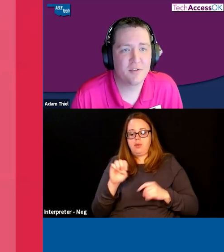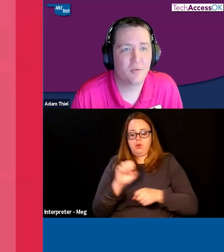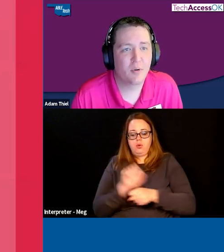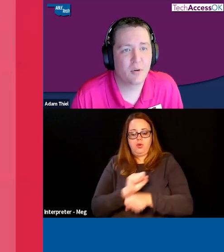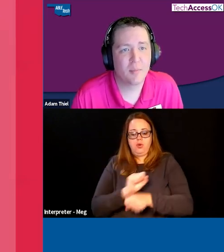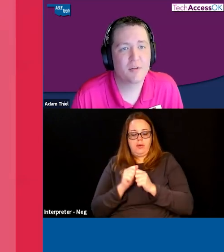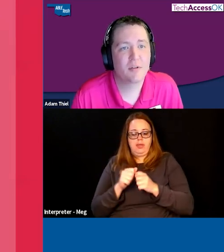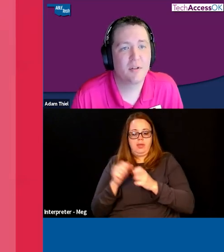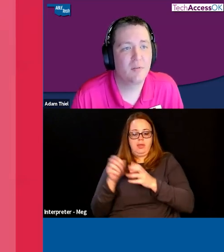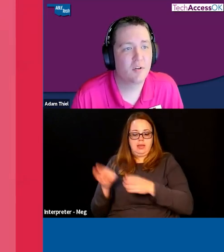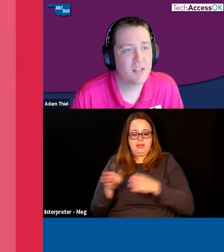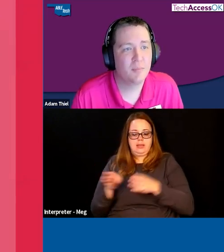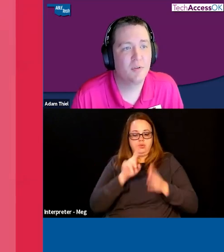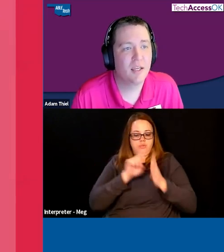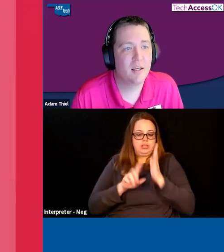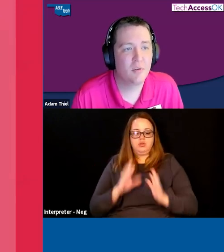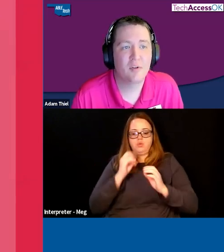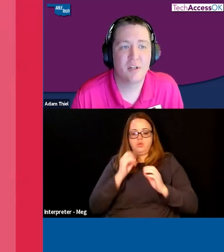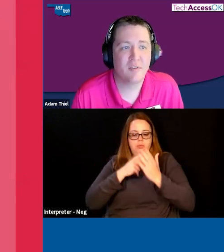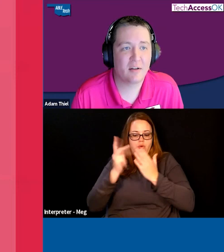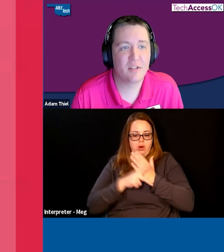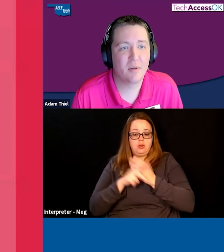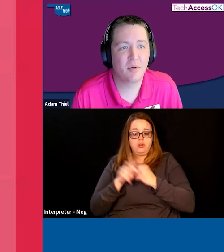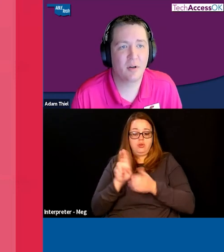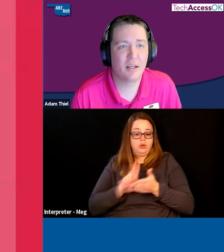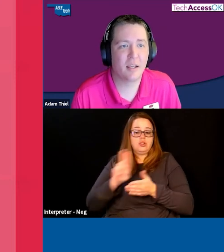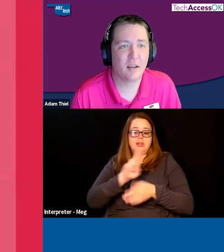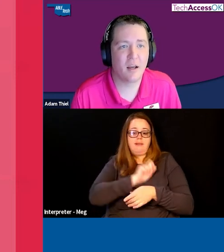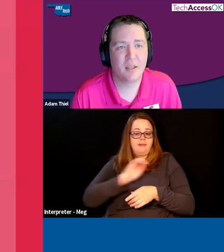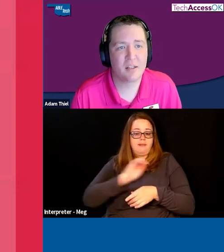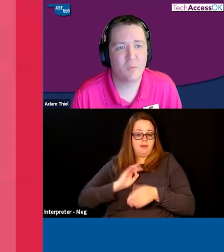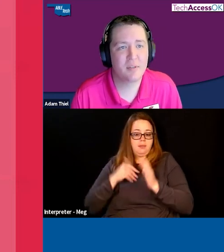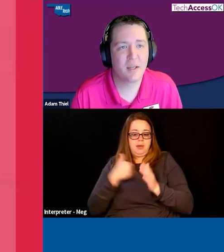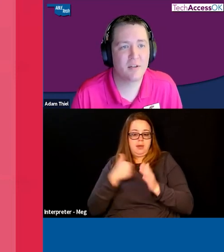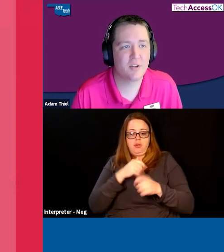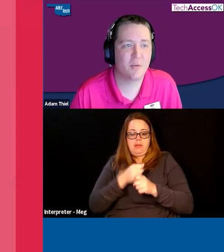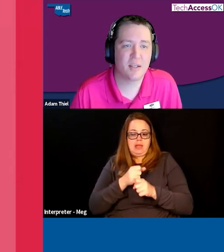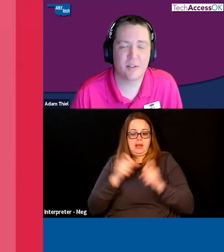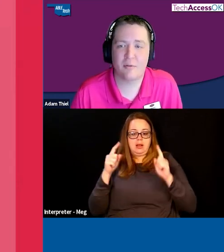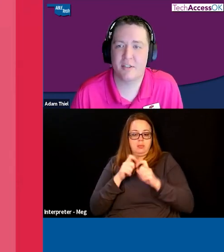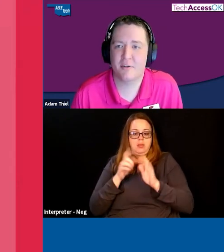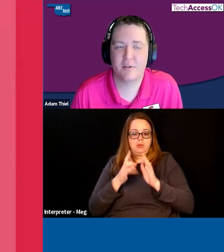or programmers, for example a university faculty member creating a complex website to showcase their research?